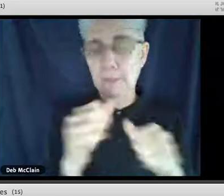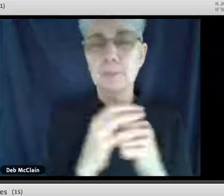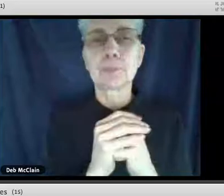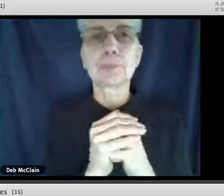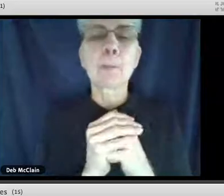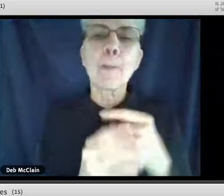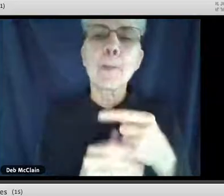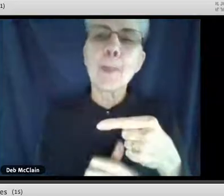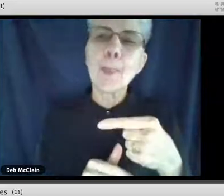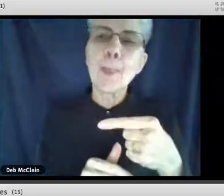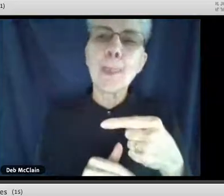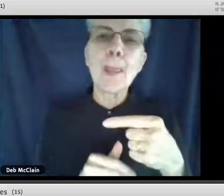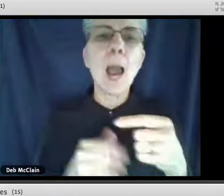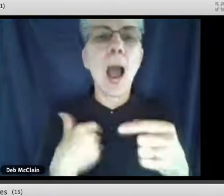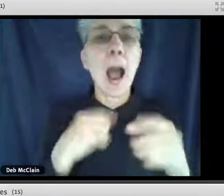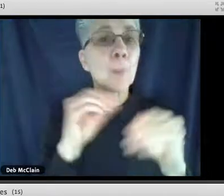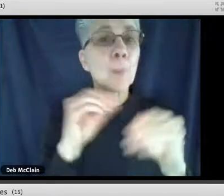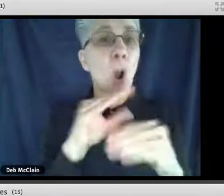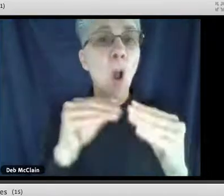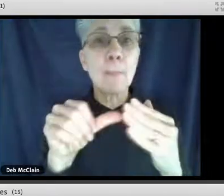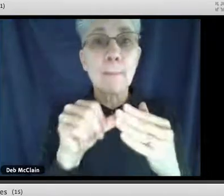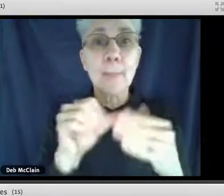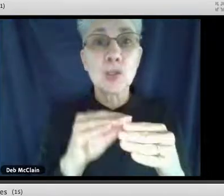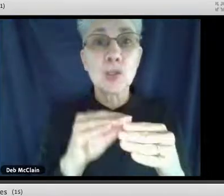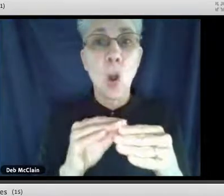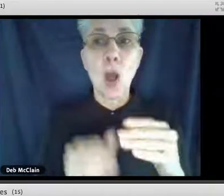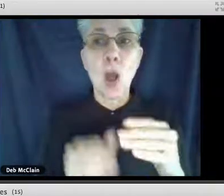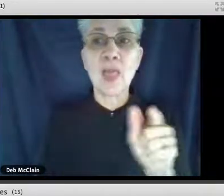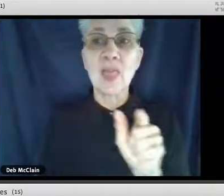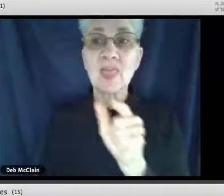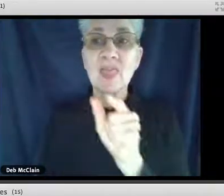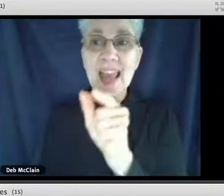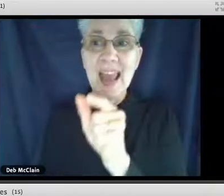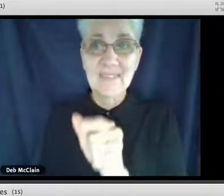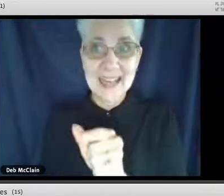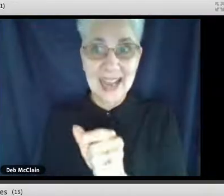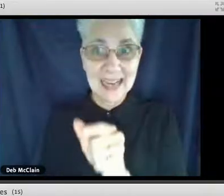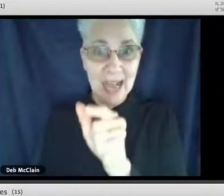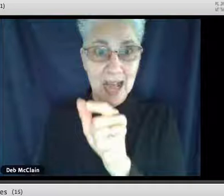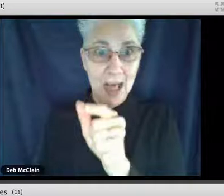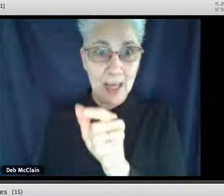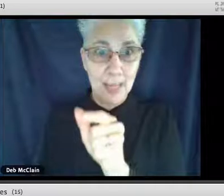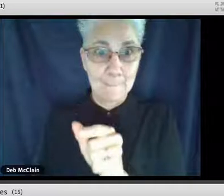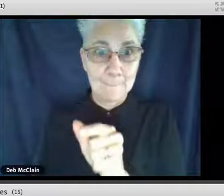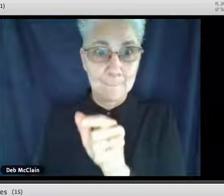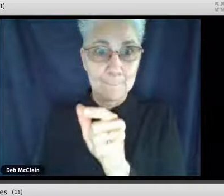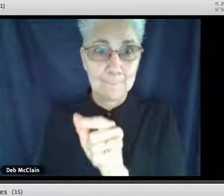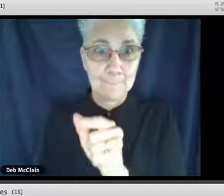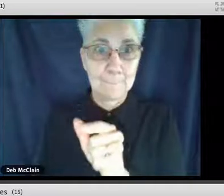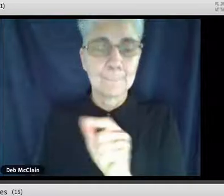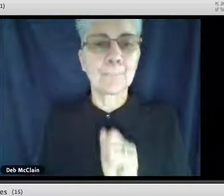I put all of my pages on this left-hand column. I'm going to grab this arrow really quick.